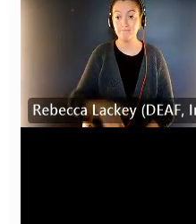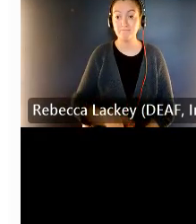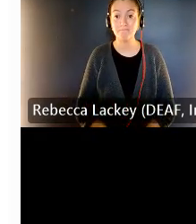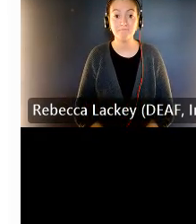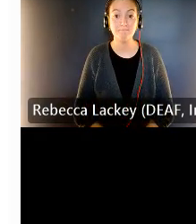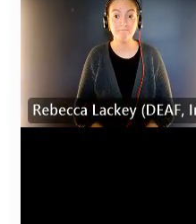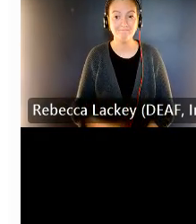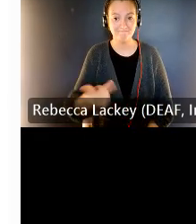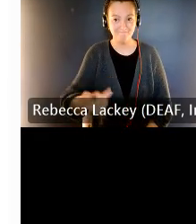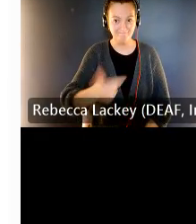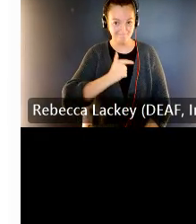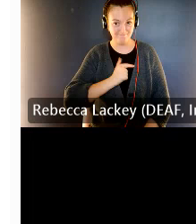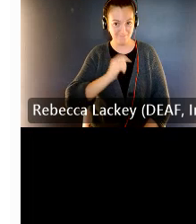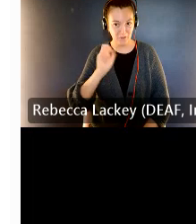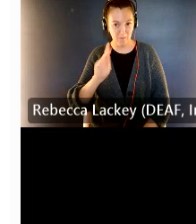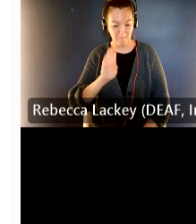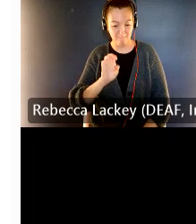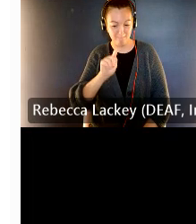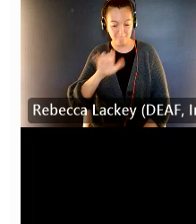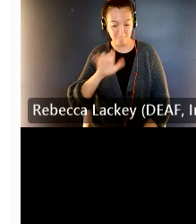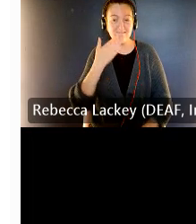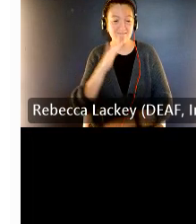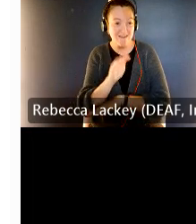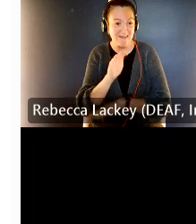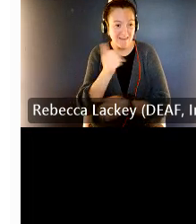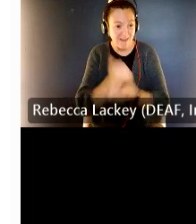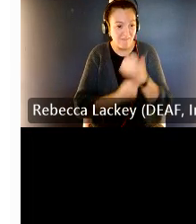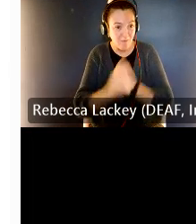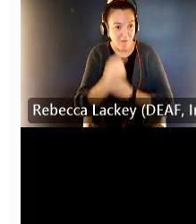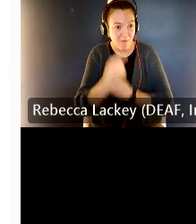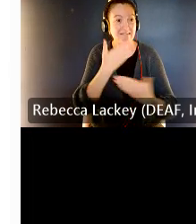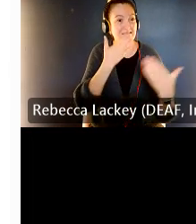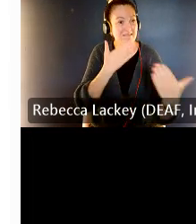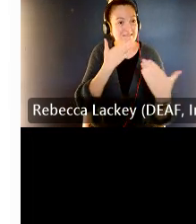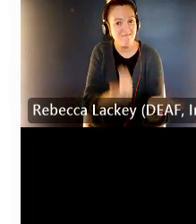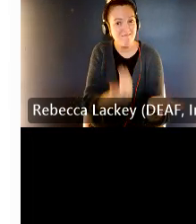All right, good evening, everyone. Thank you again for joining us today.